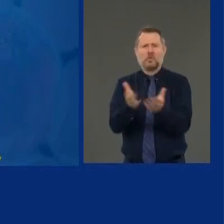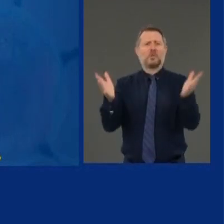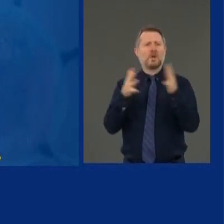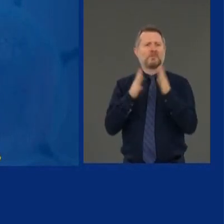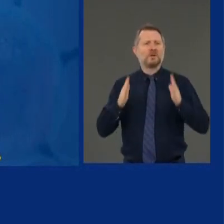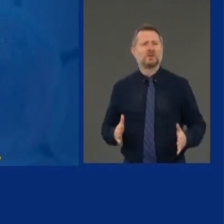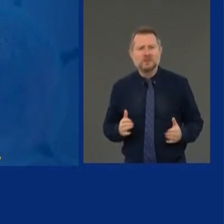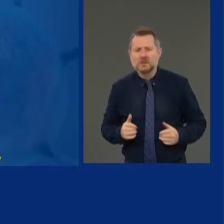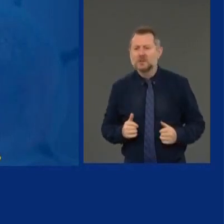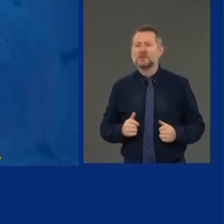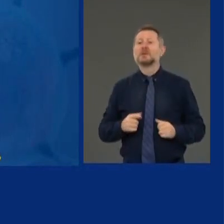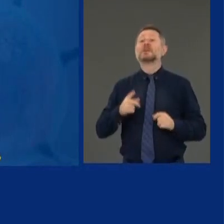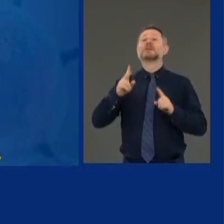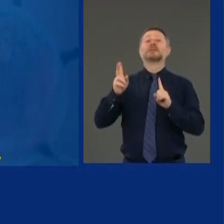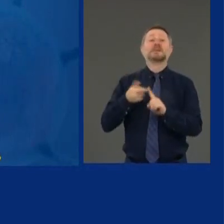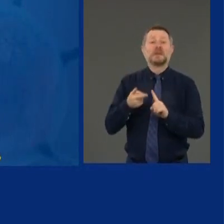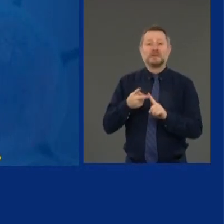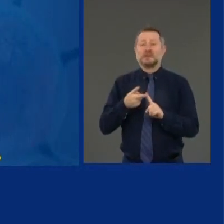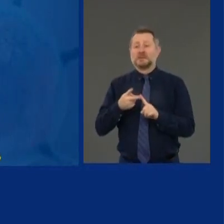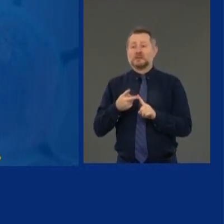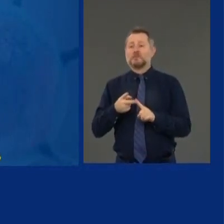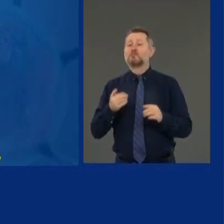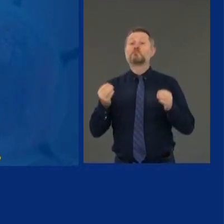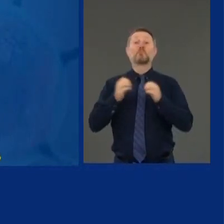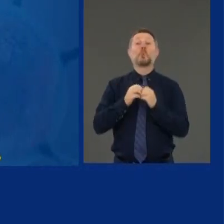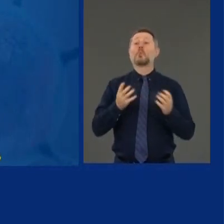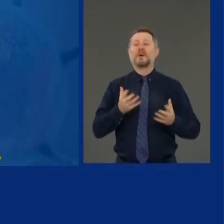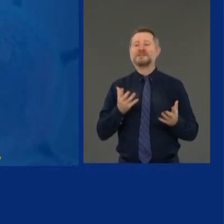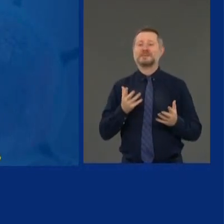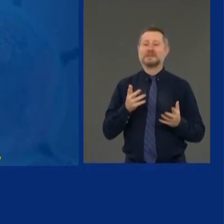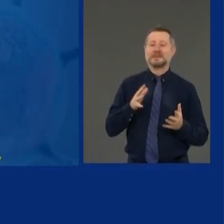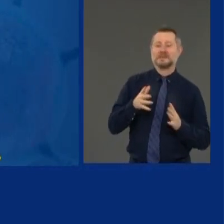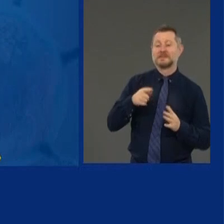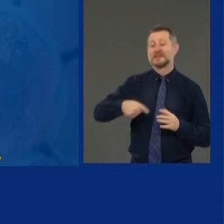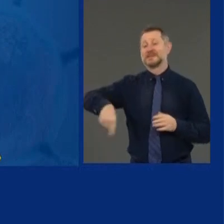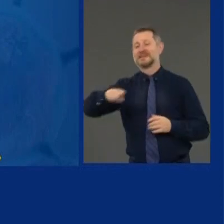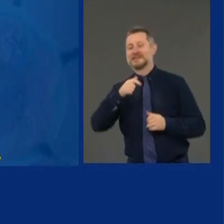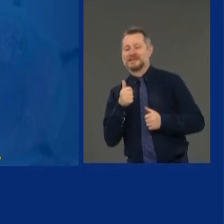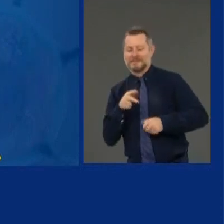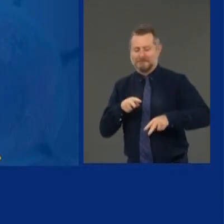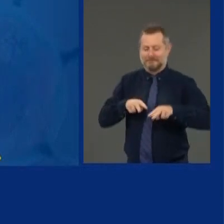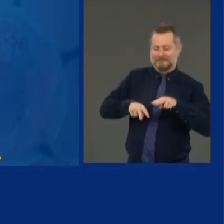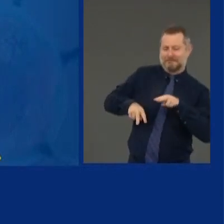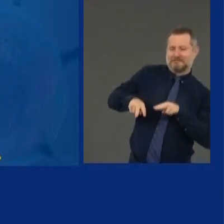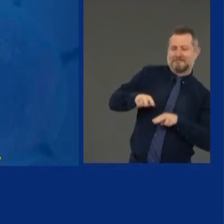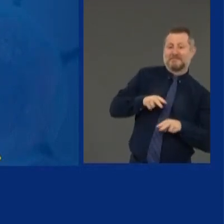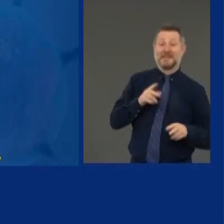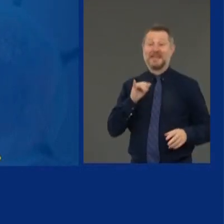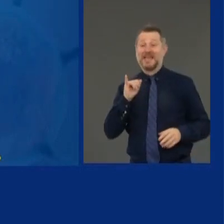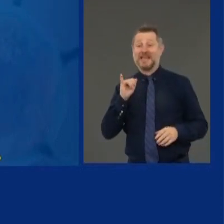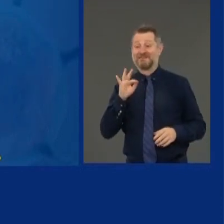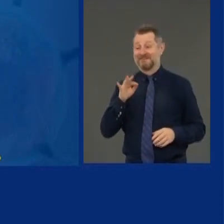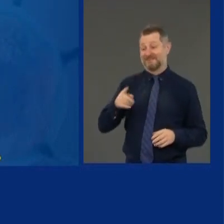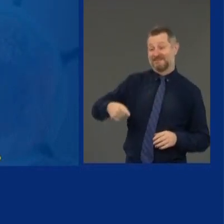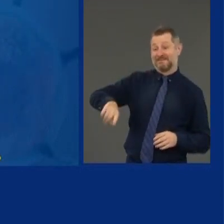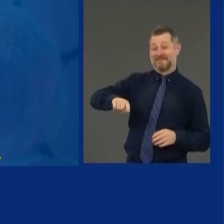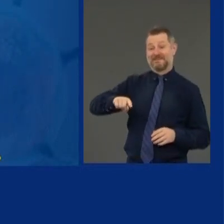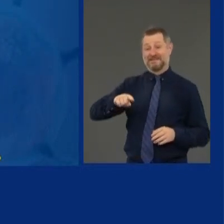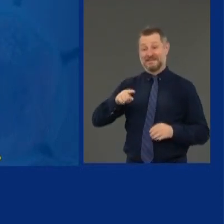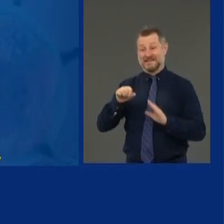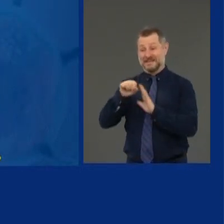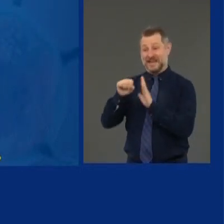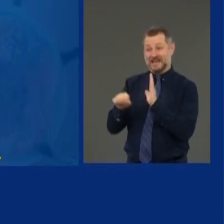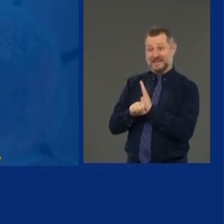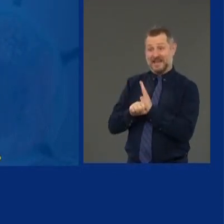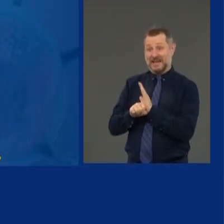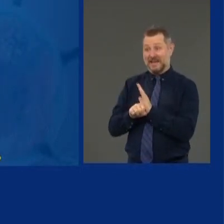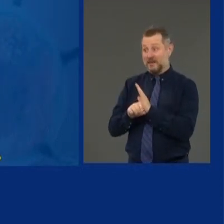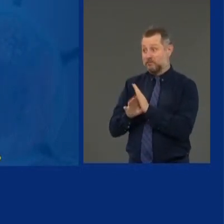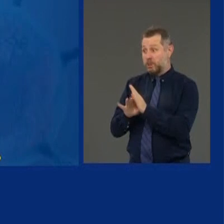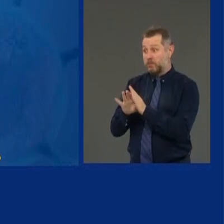WE CARE ABOUT OTHER AMERICANS.